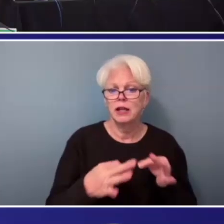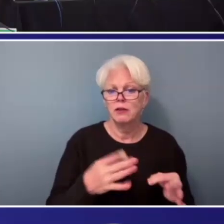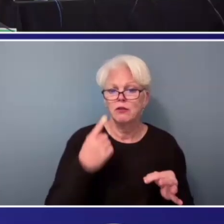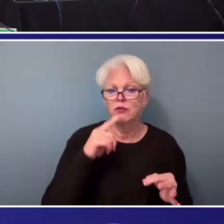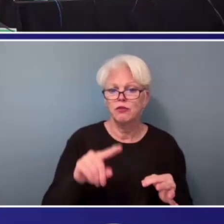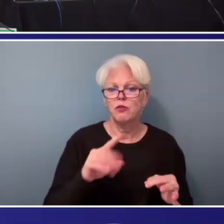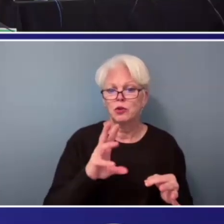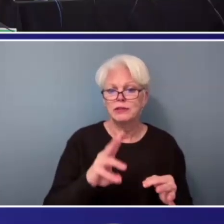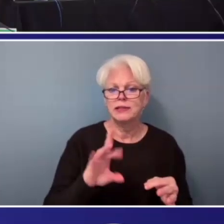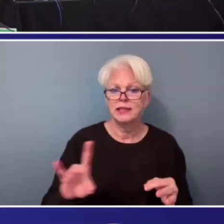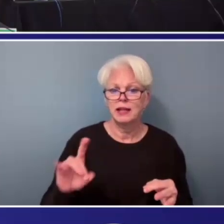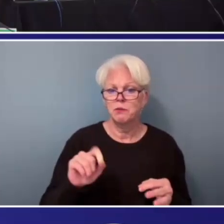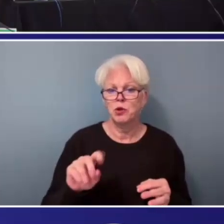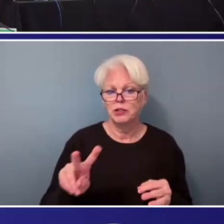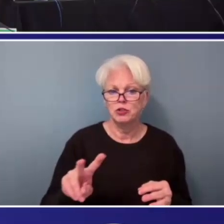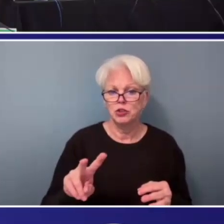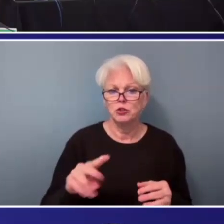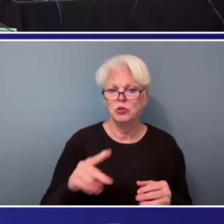of first professional degree,